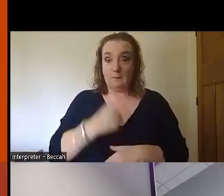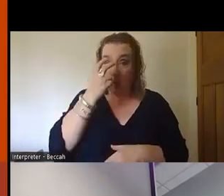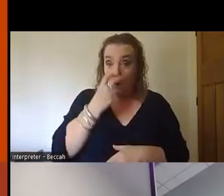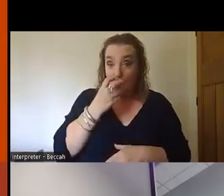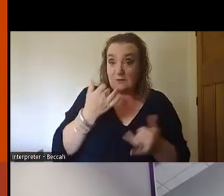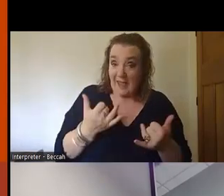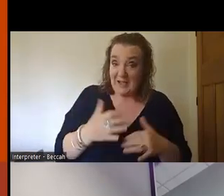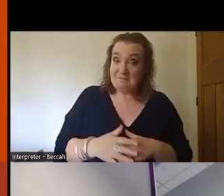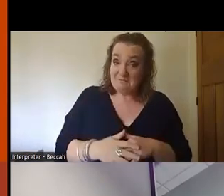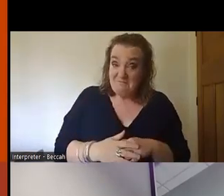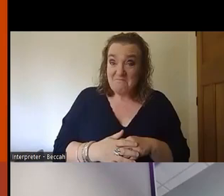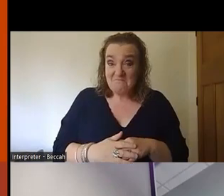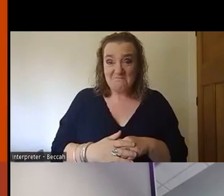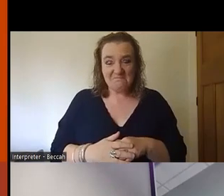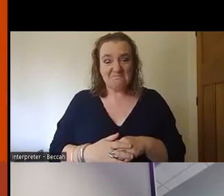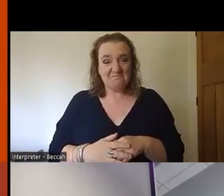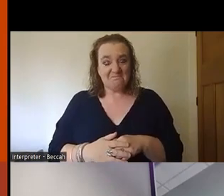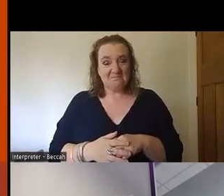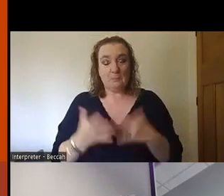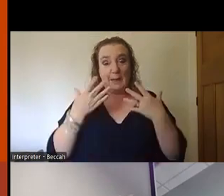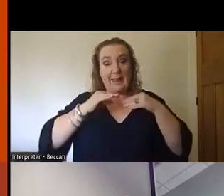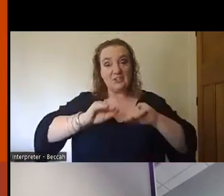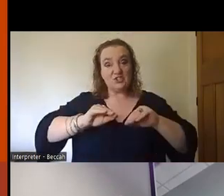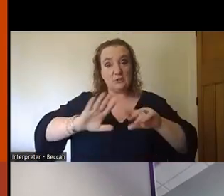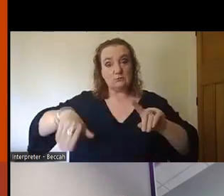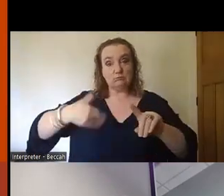but I have been in education all my life,